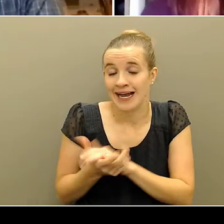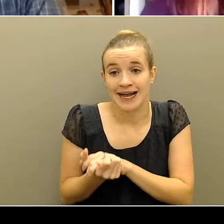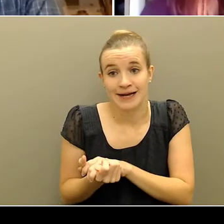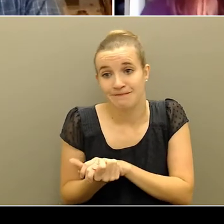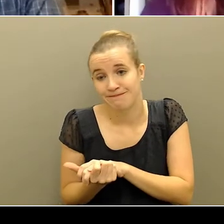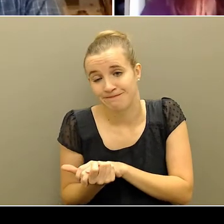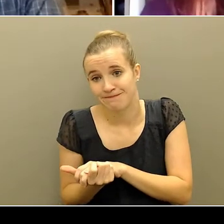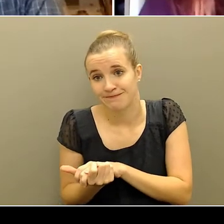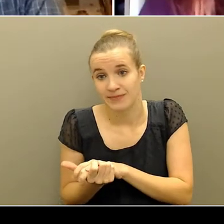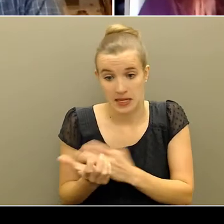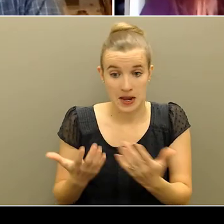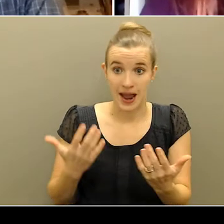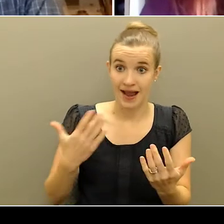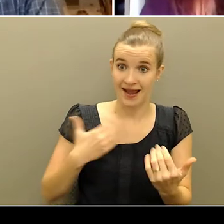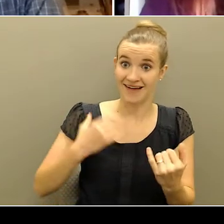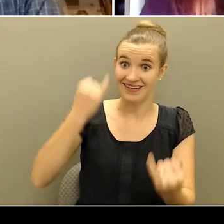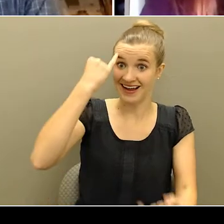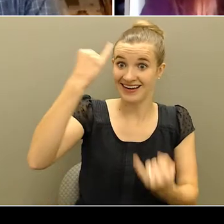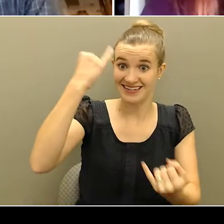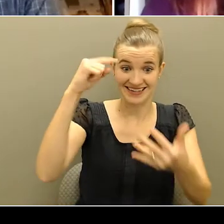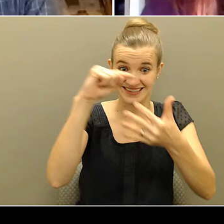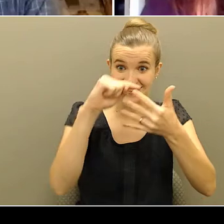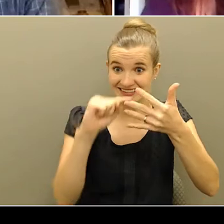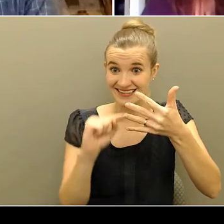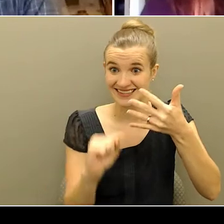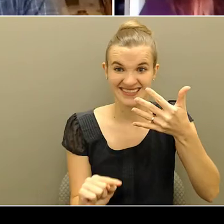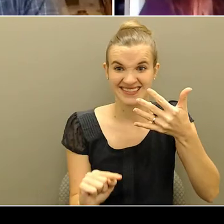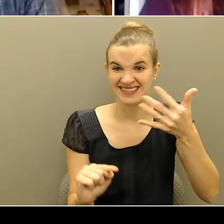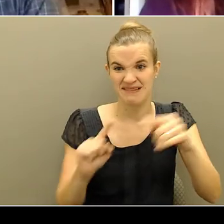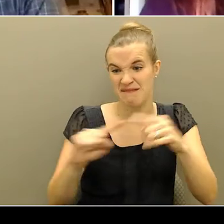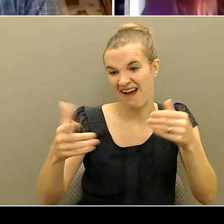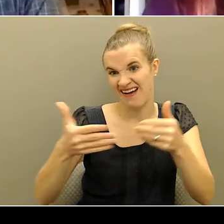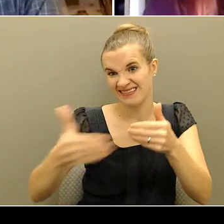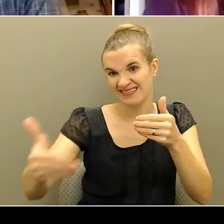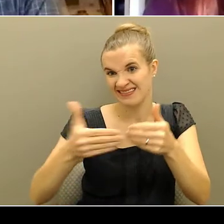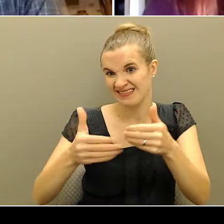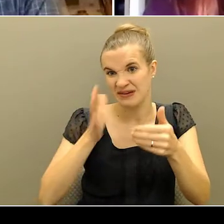everything happening, but my older sister does live in Georgia. So I still